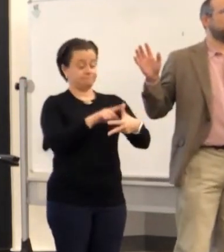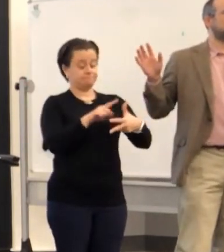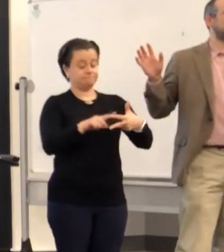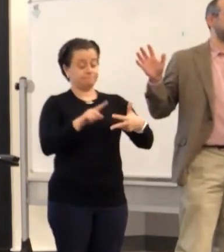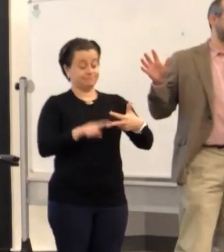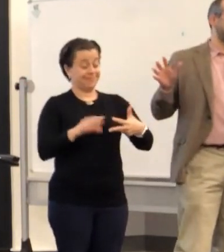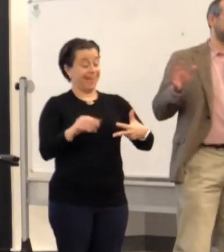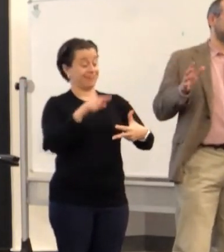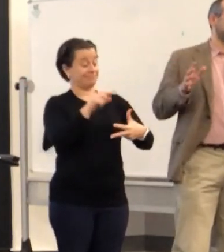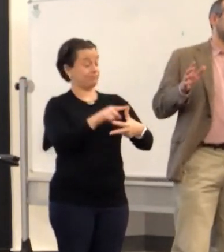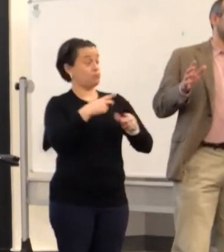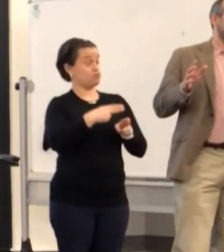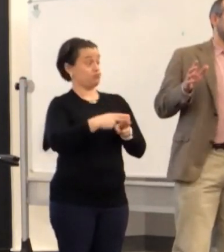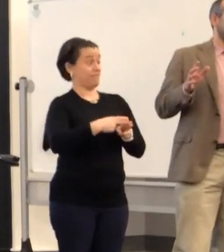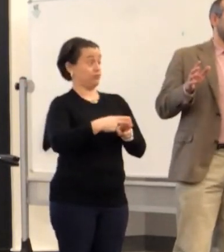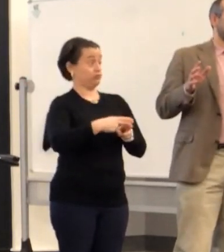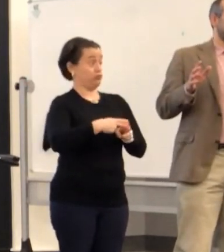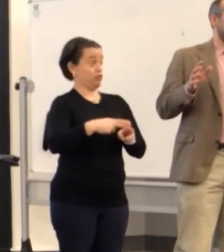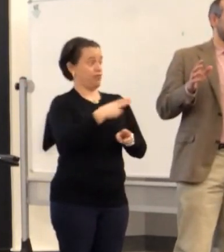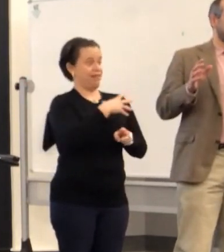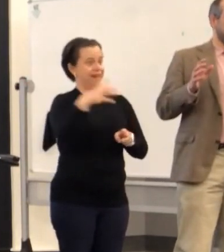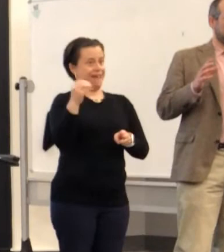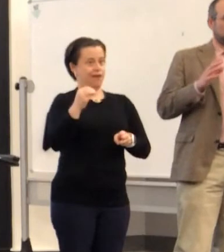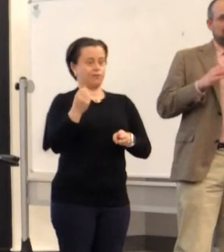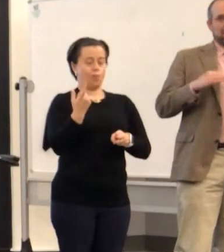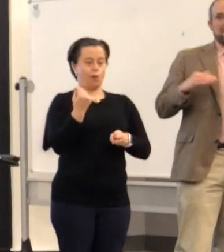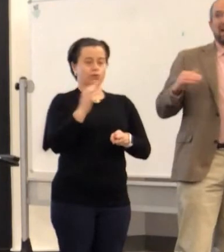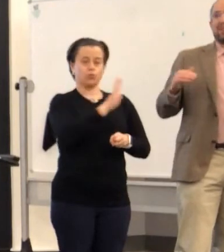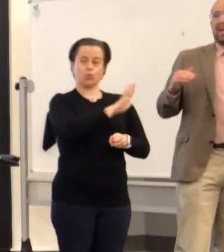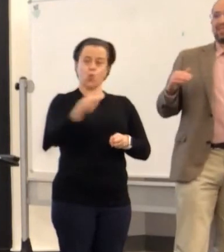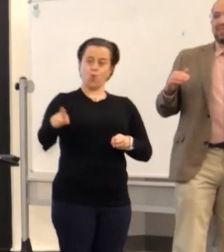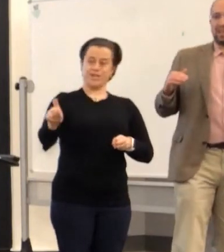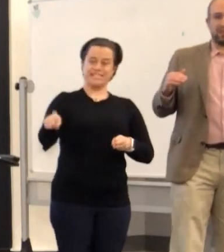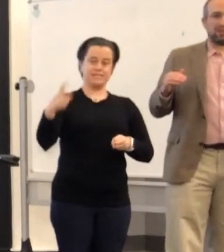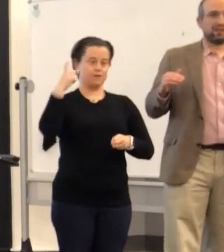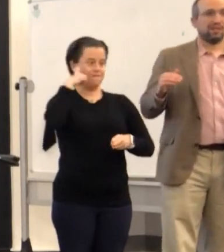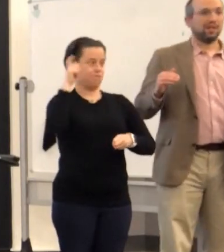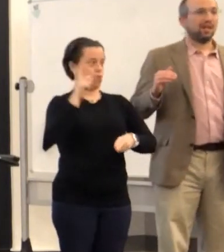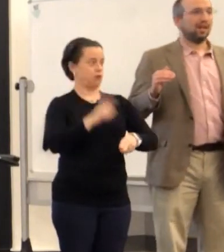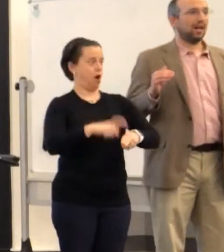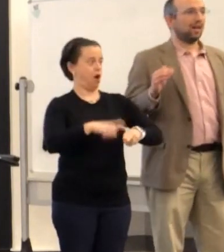for speed in filing patents, I'll try to combine that together.